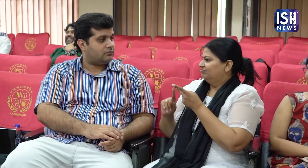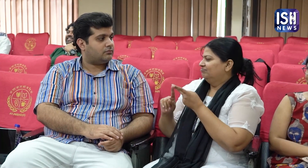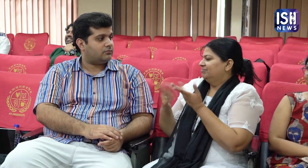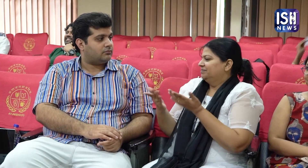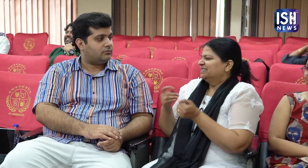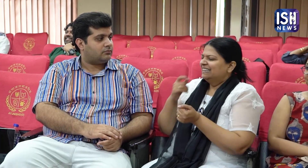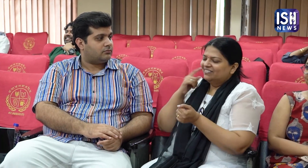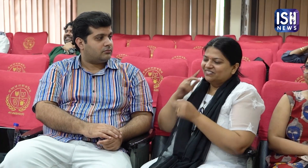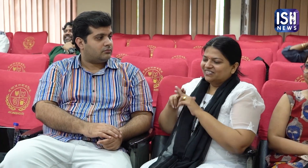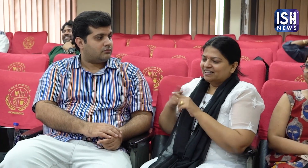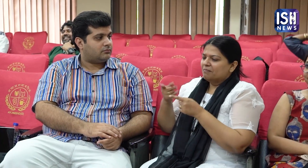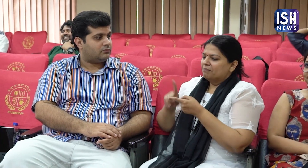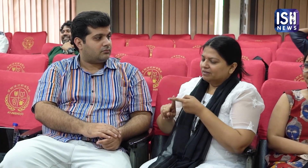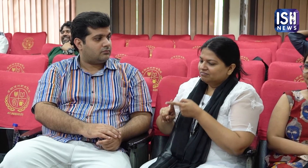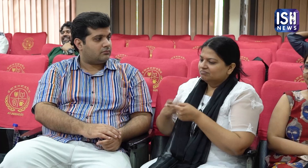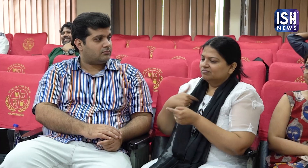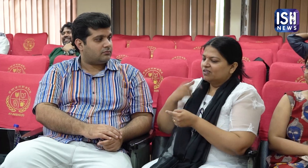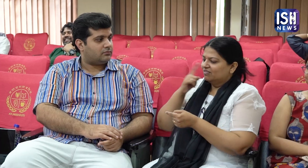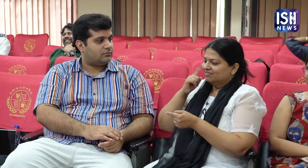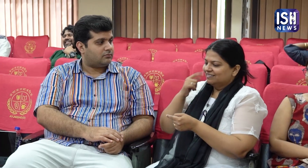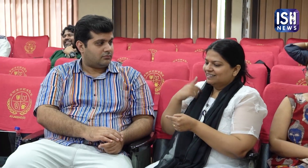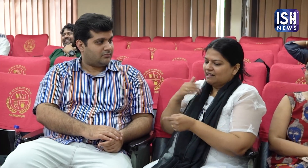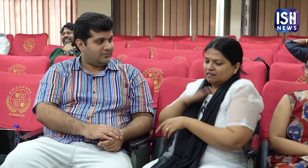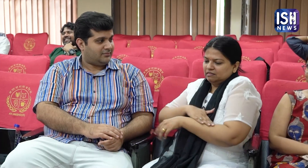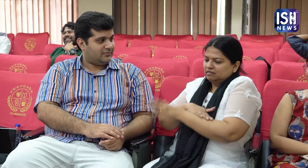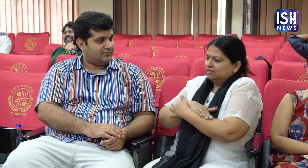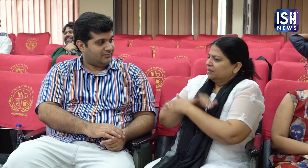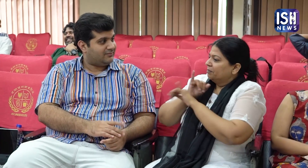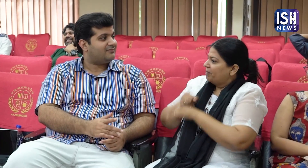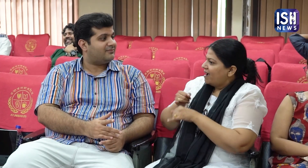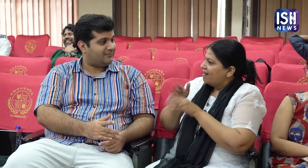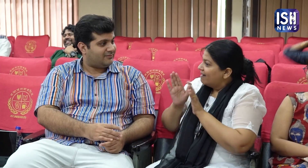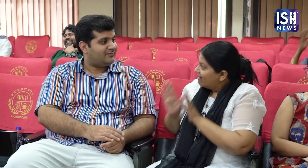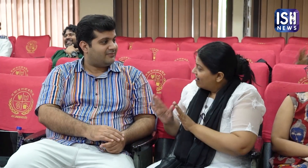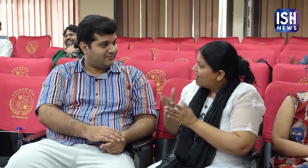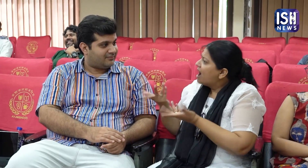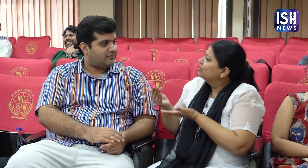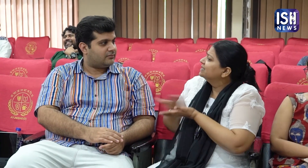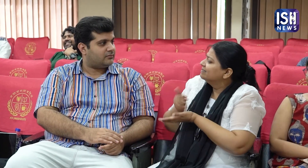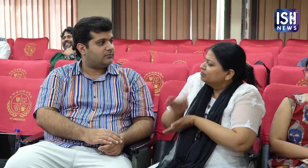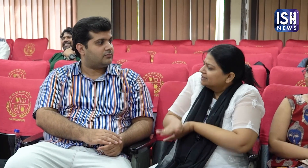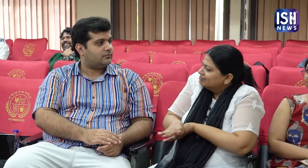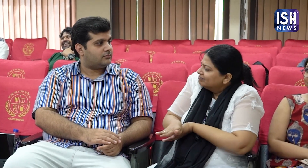Secondly, how to protect a Deaf girl from molestation?